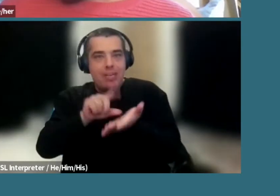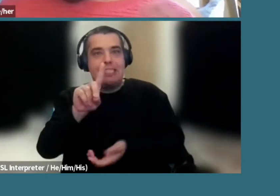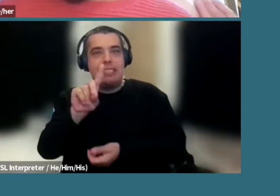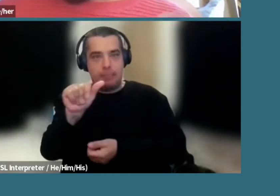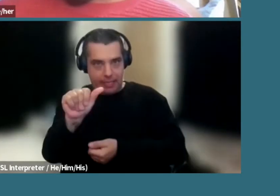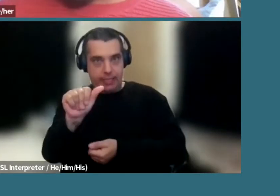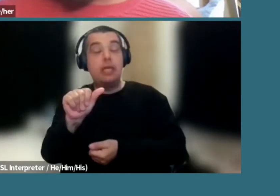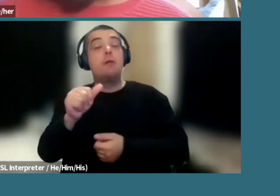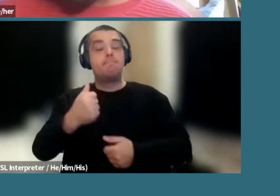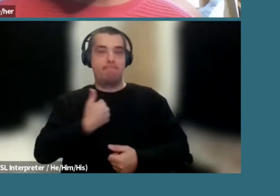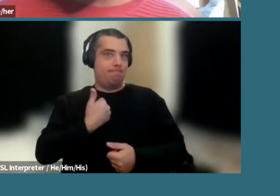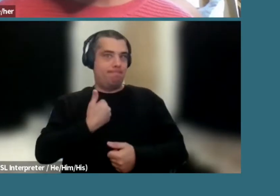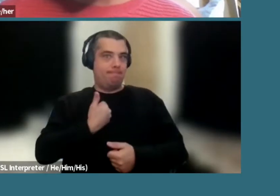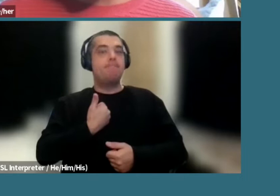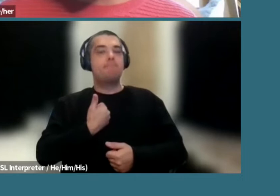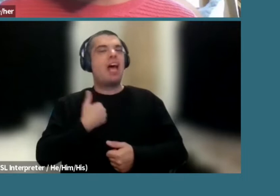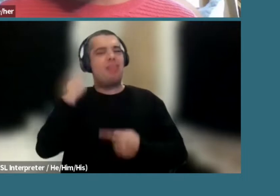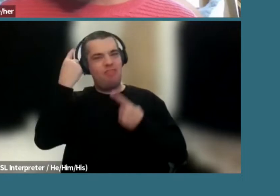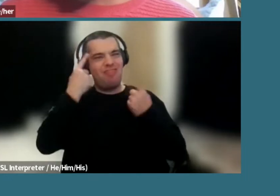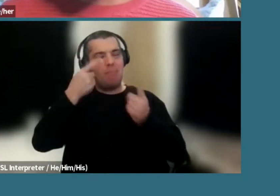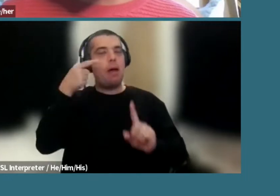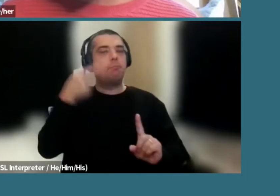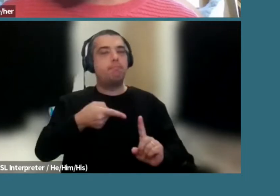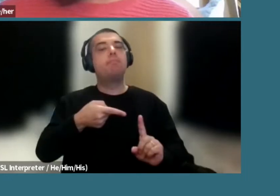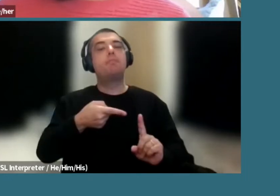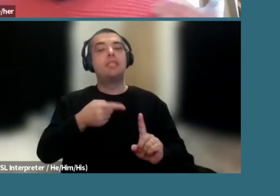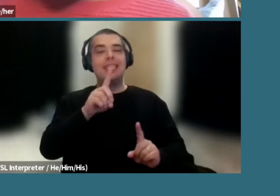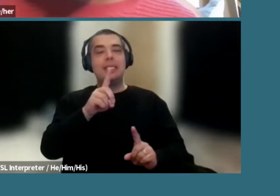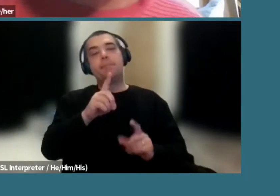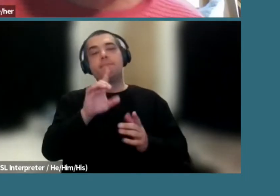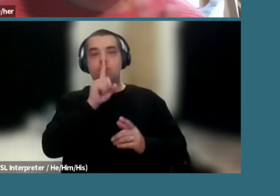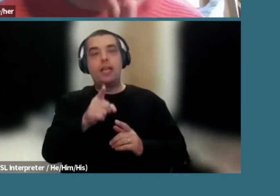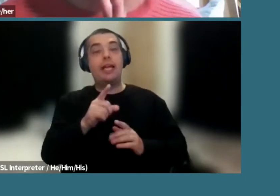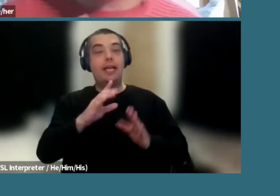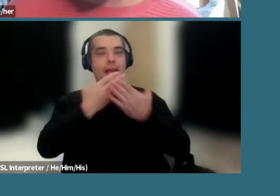And I like to think about it as a digital or an invisible digital ramp.